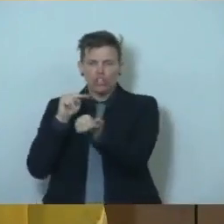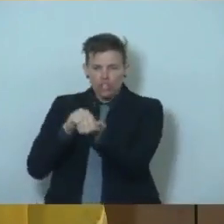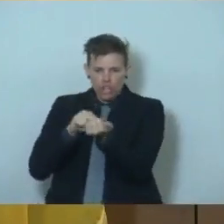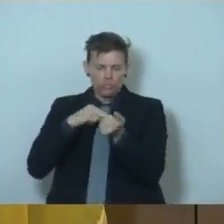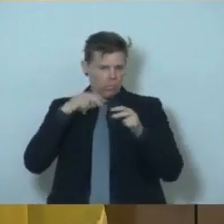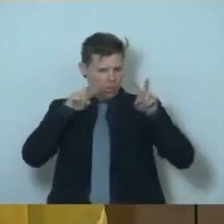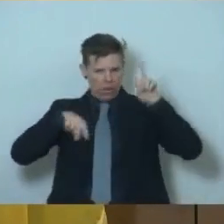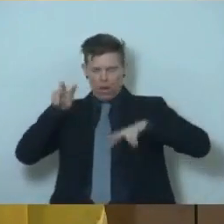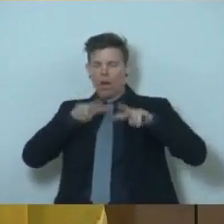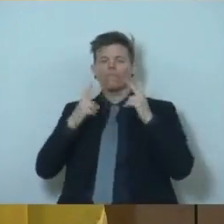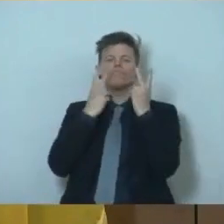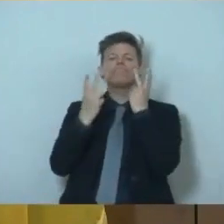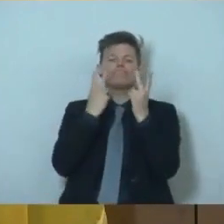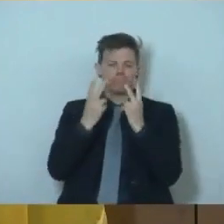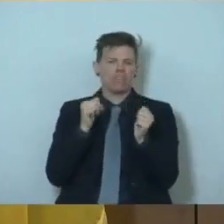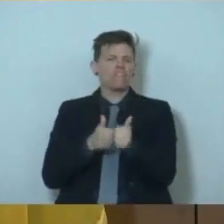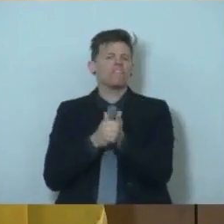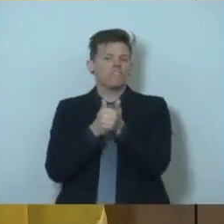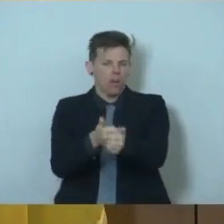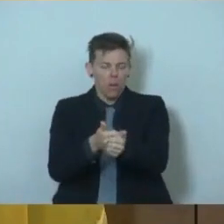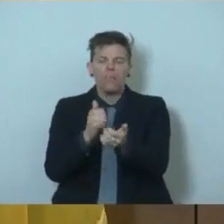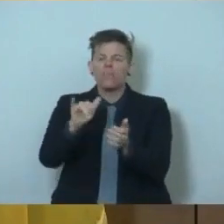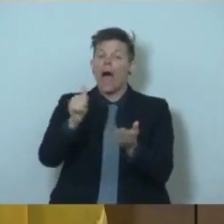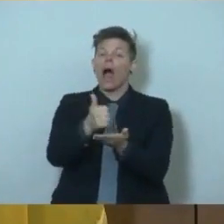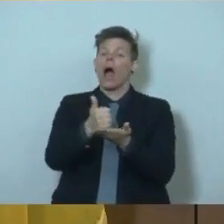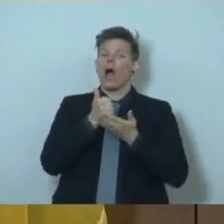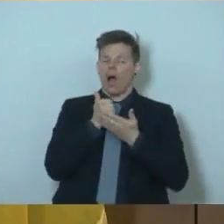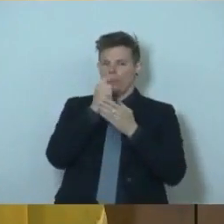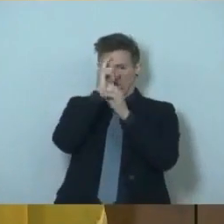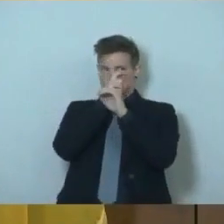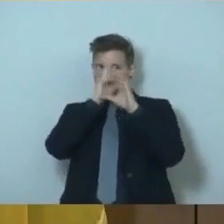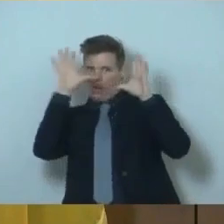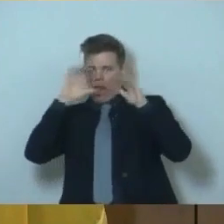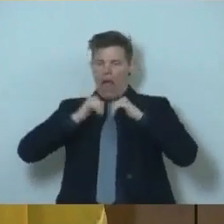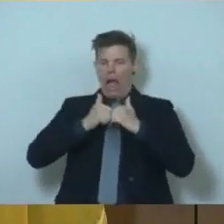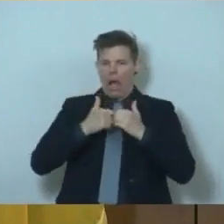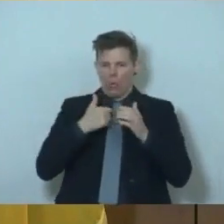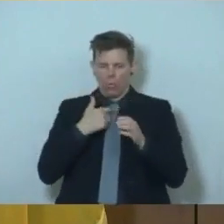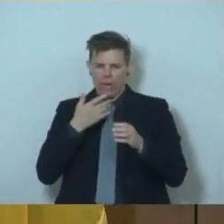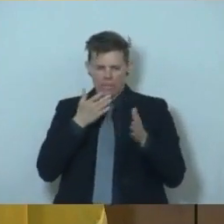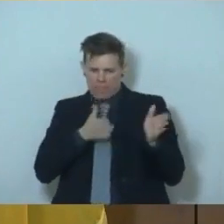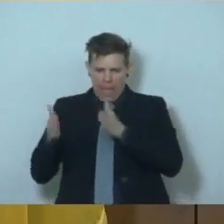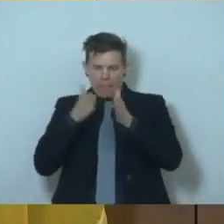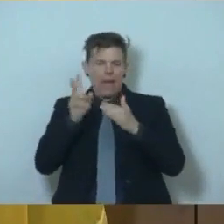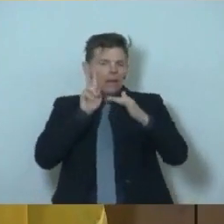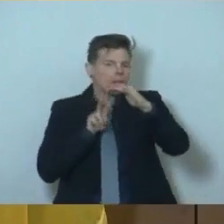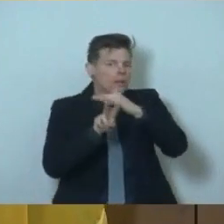CARE WORKERS BUT IT ALSO SHOWS US WHAT STRATEGIES WE CAN DO TO IMPROVE THESE OUTCOMES.